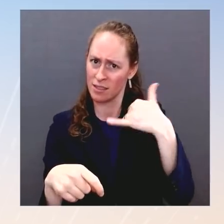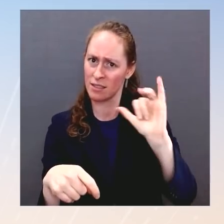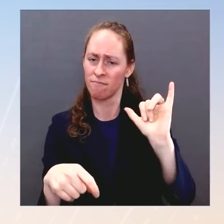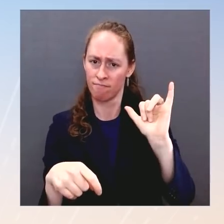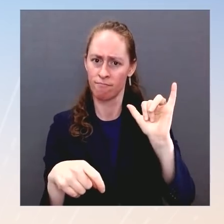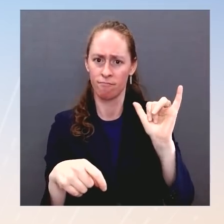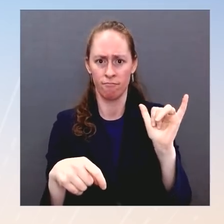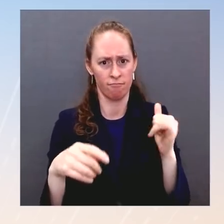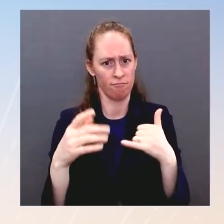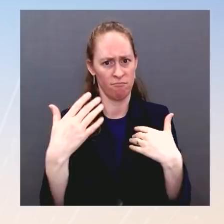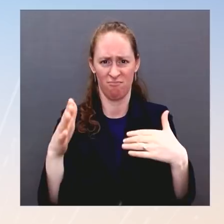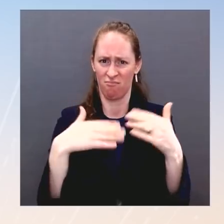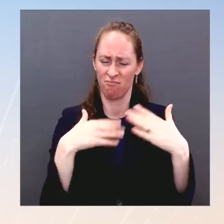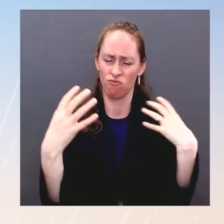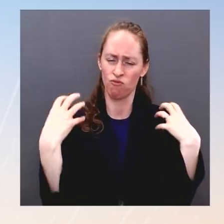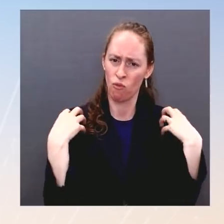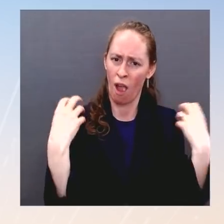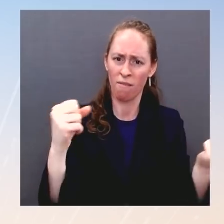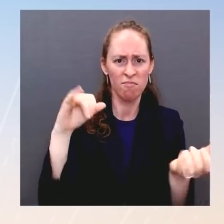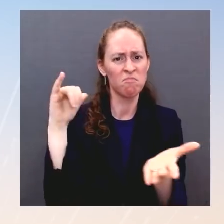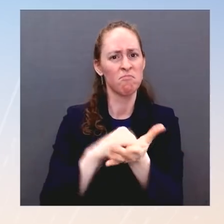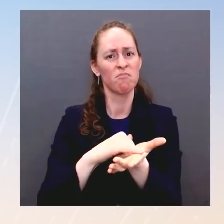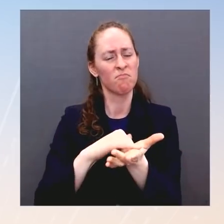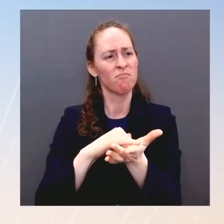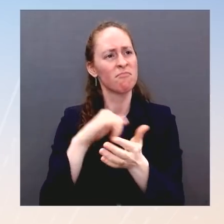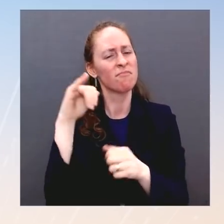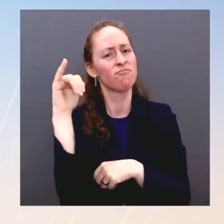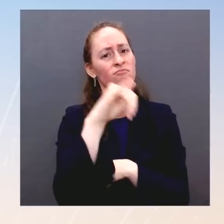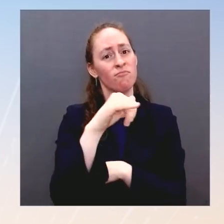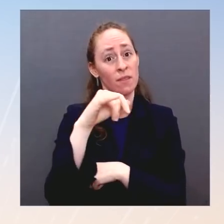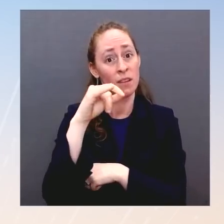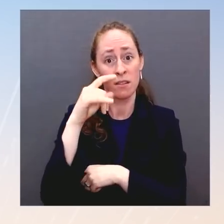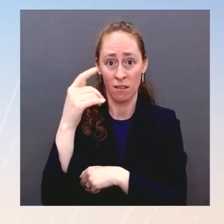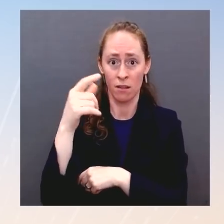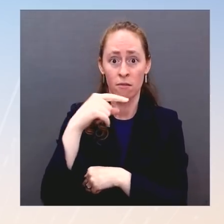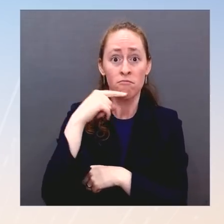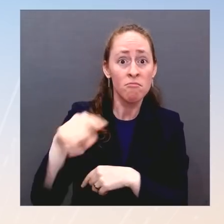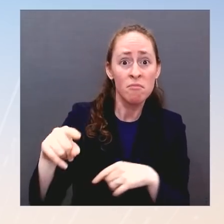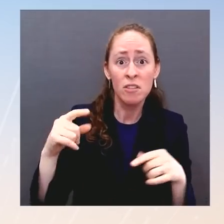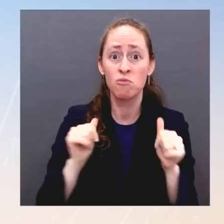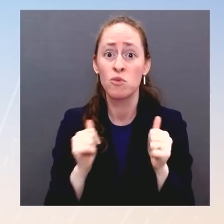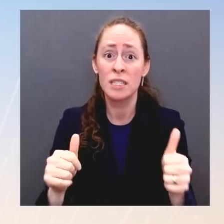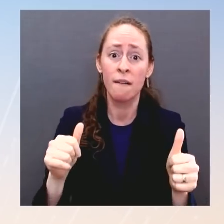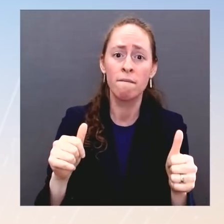to reiterate our strong support for him, for the Ukrainian people, and to reiterate and condemn the actions of the Russians.